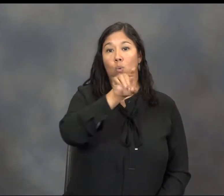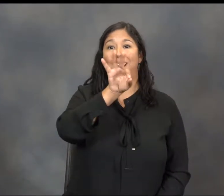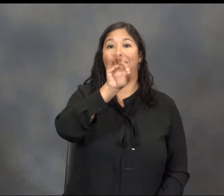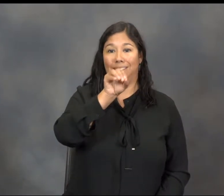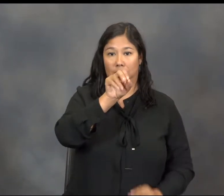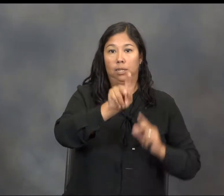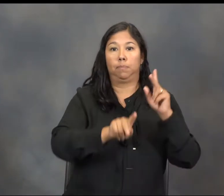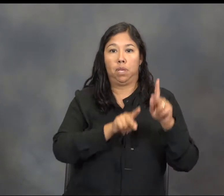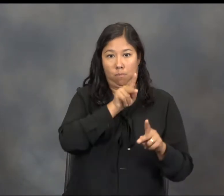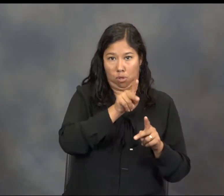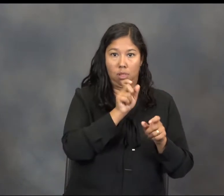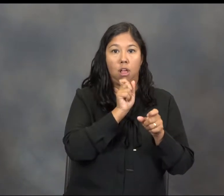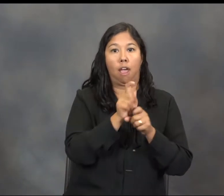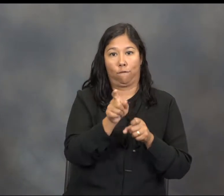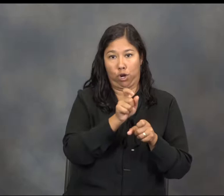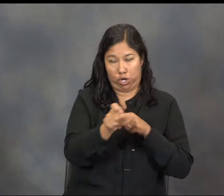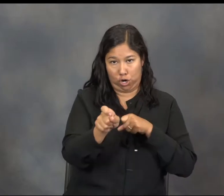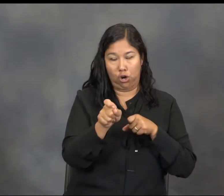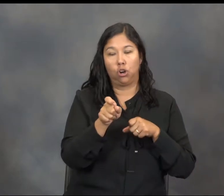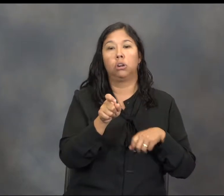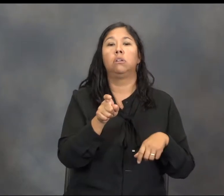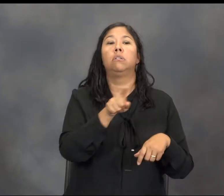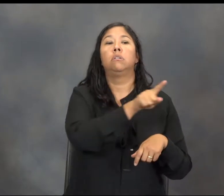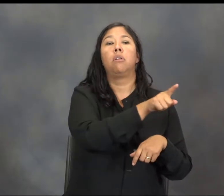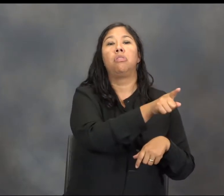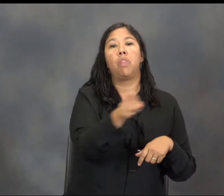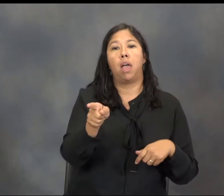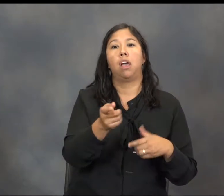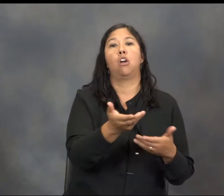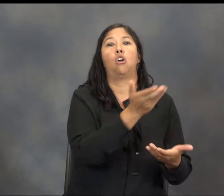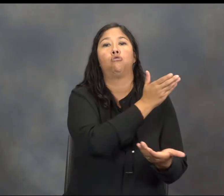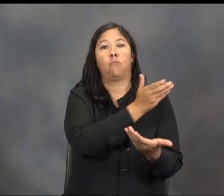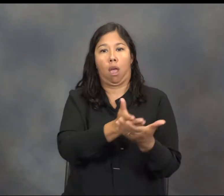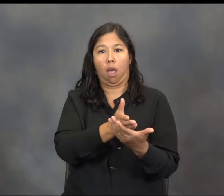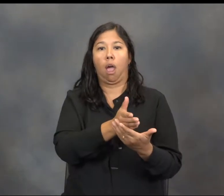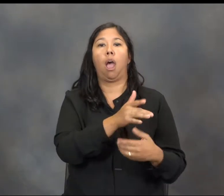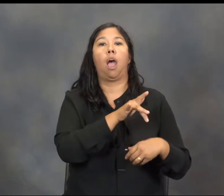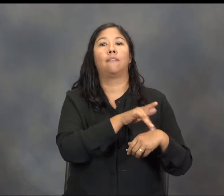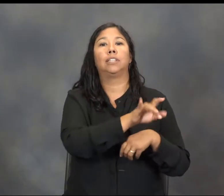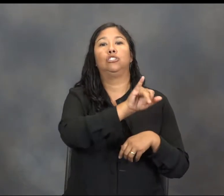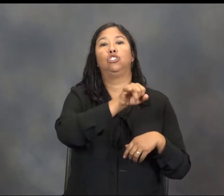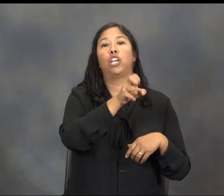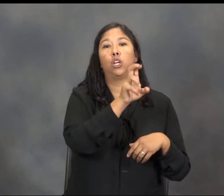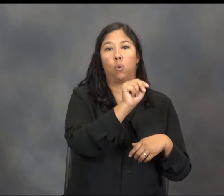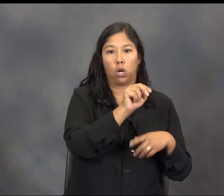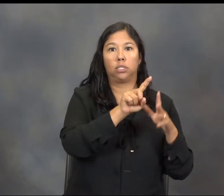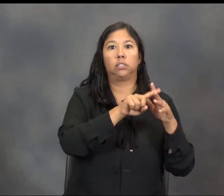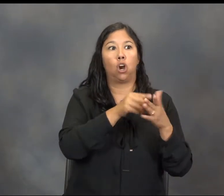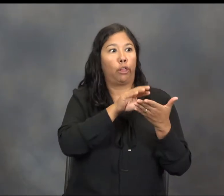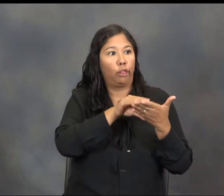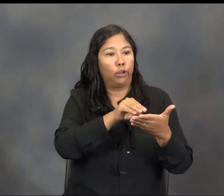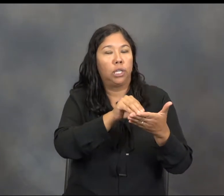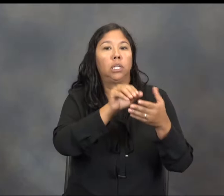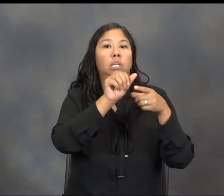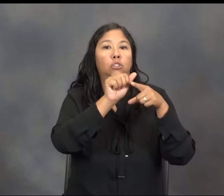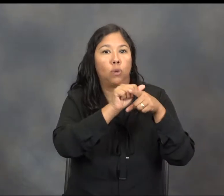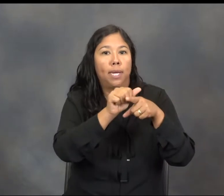They come in early in January and start training In tax law and tax site procedures.